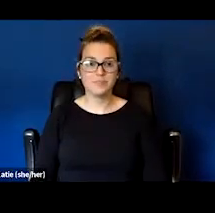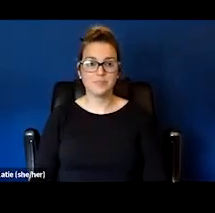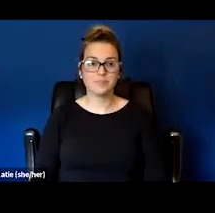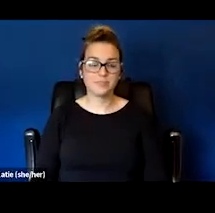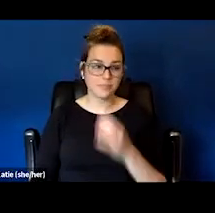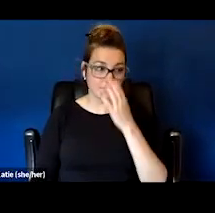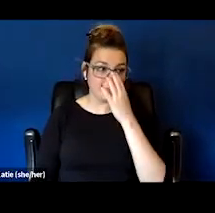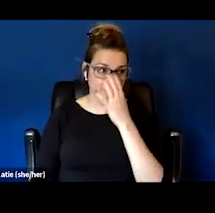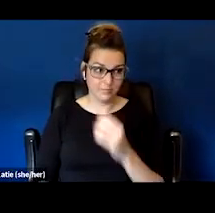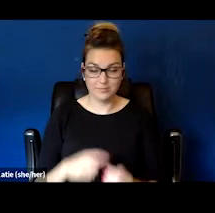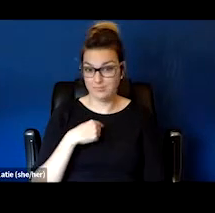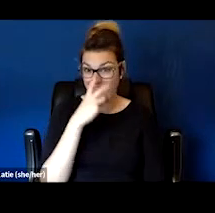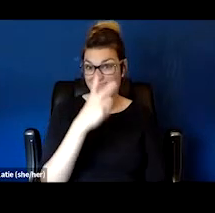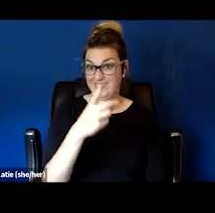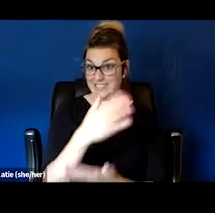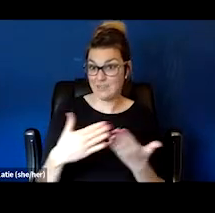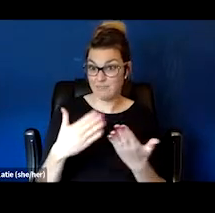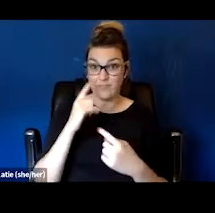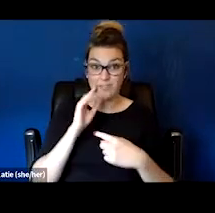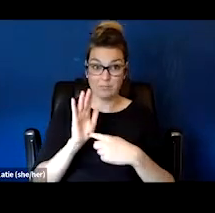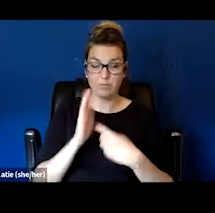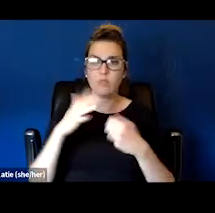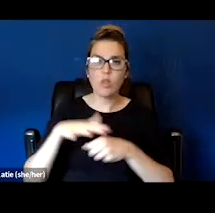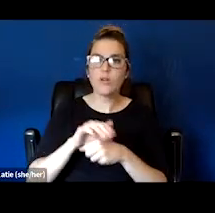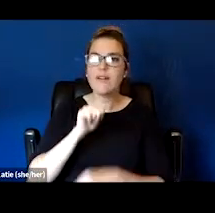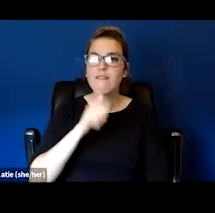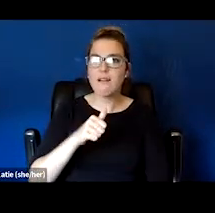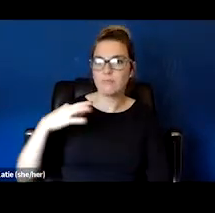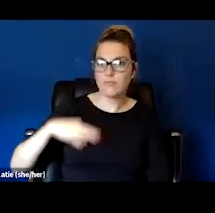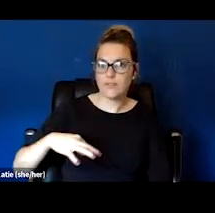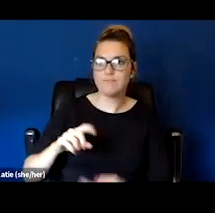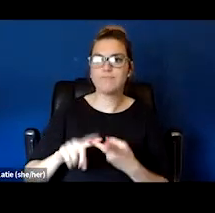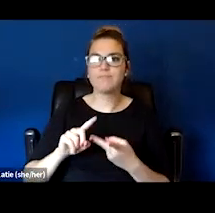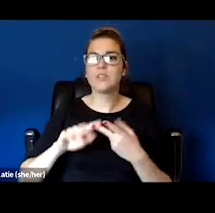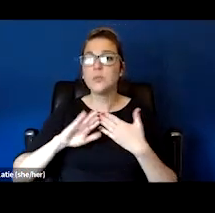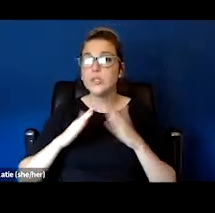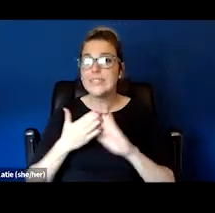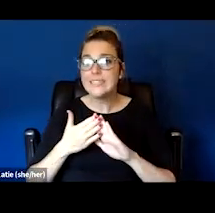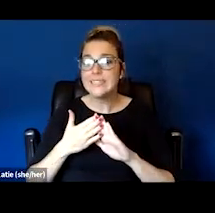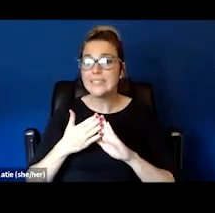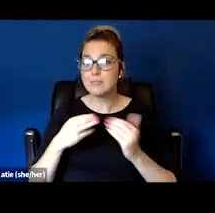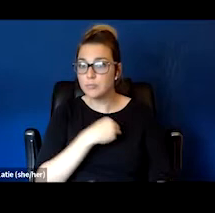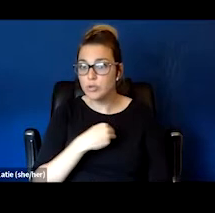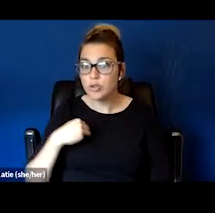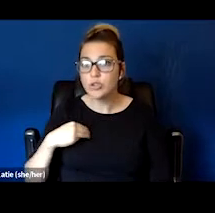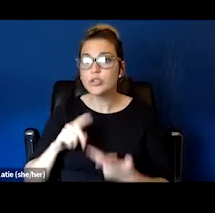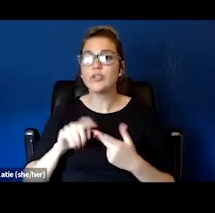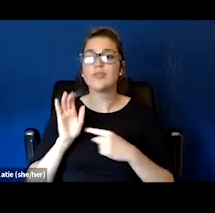that are represented on the slide include local nonprofits, community stakeholders, representatives from education,